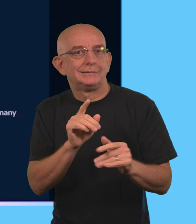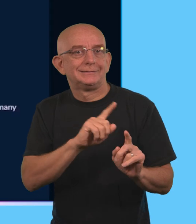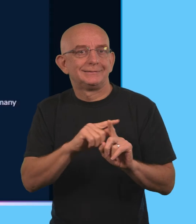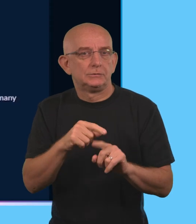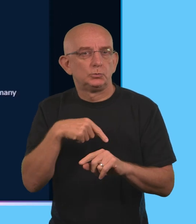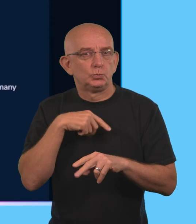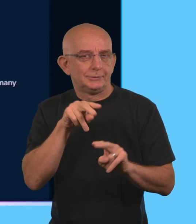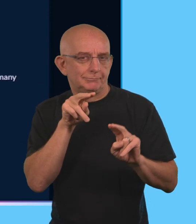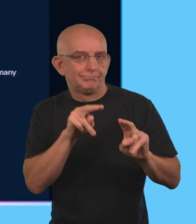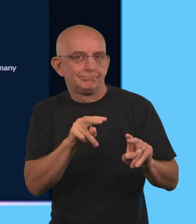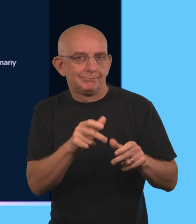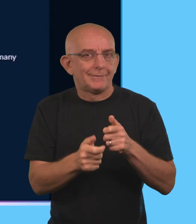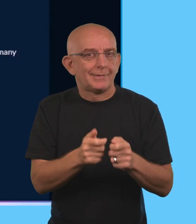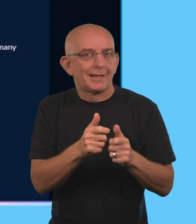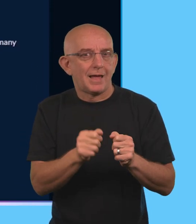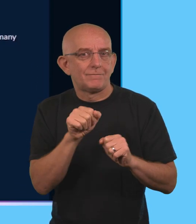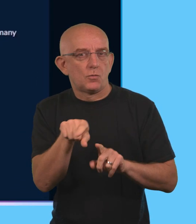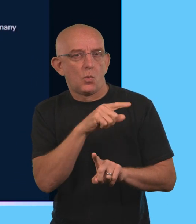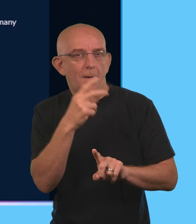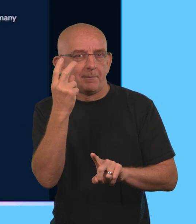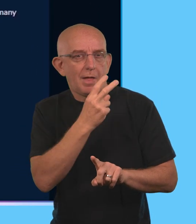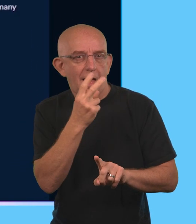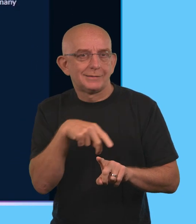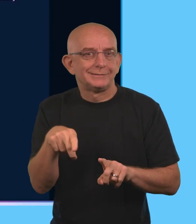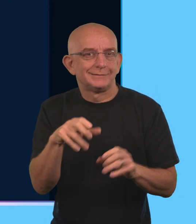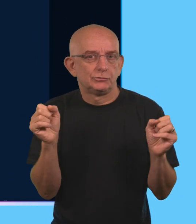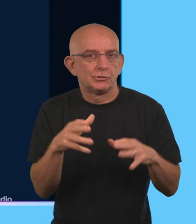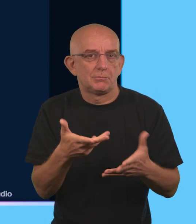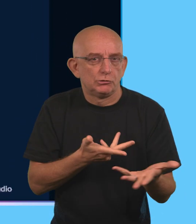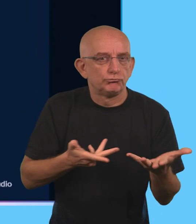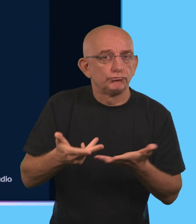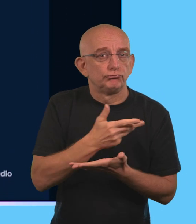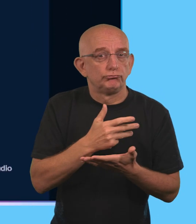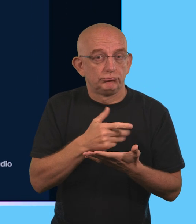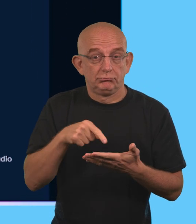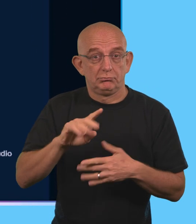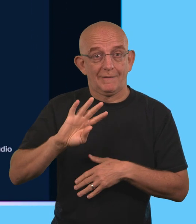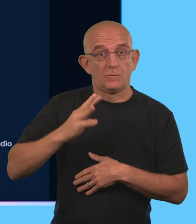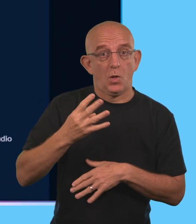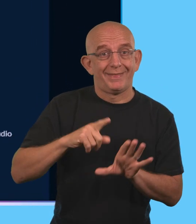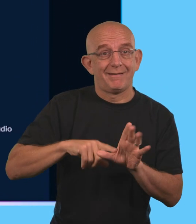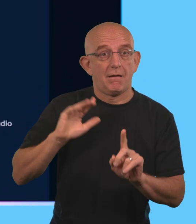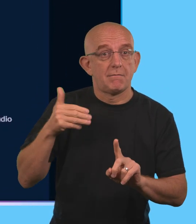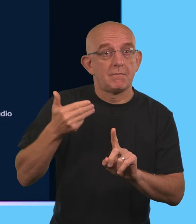we paid attention to the Games for Blind Gamers game jam, an event in its fourth year trying to